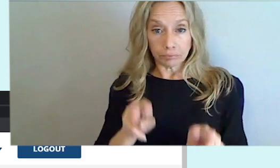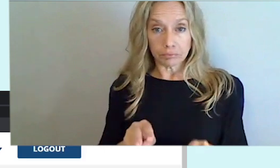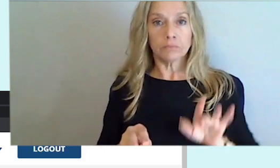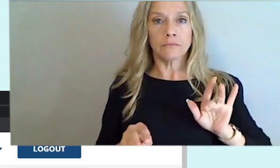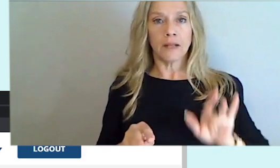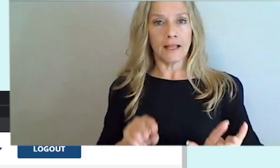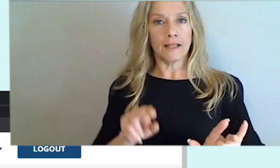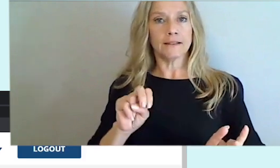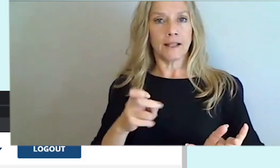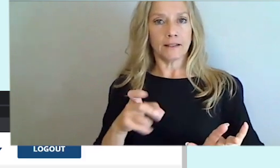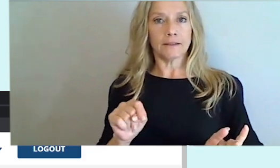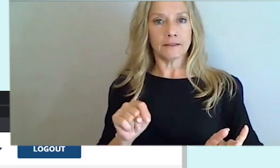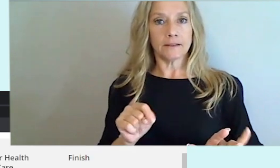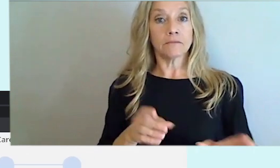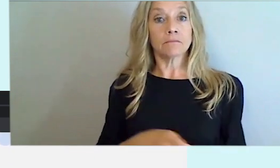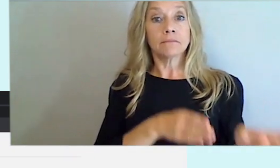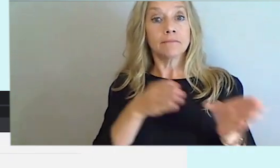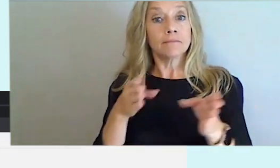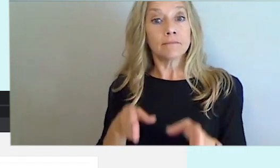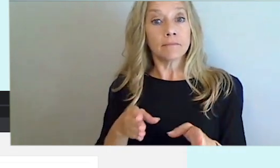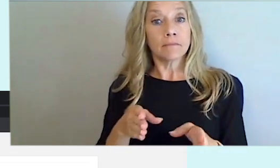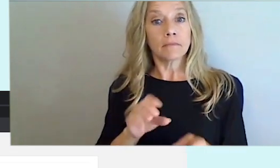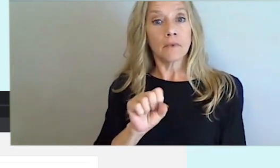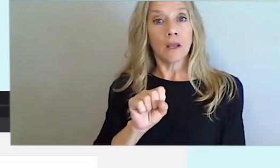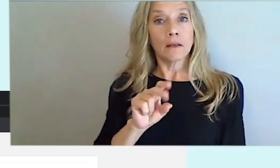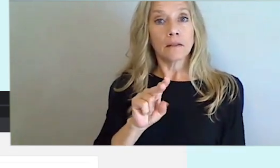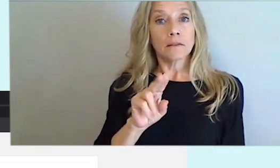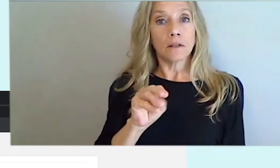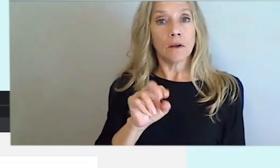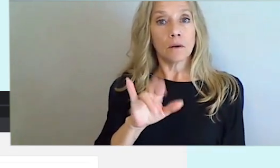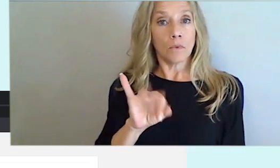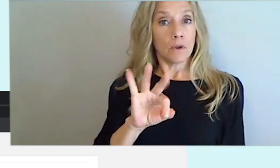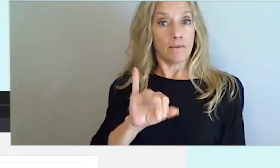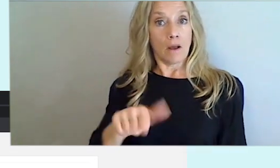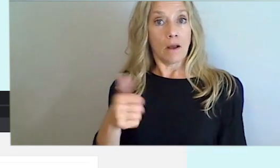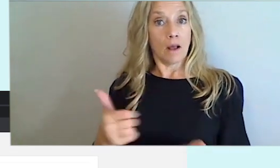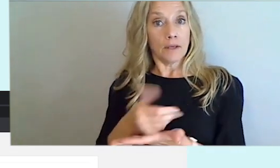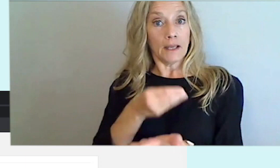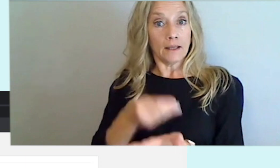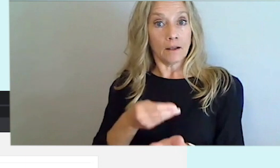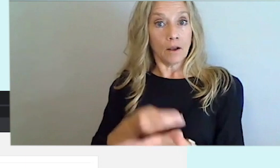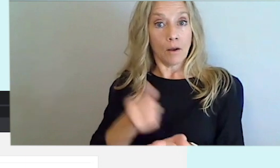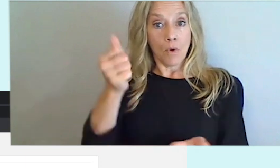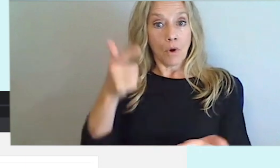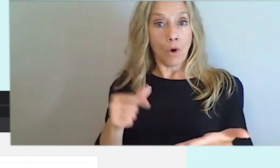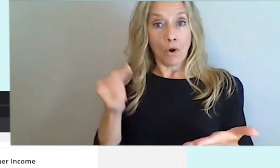Once everything on the summary of other income page has a green checkmark, you can move forward with your renewal.